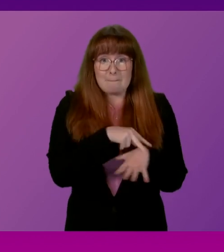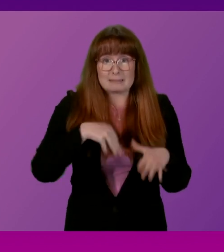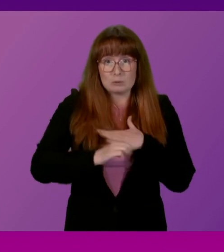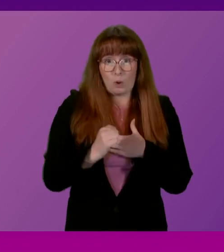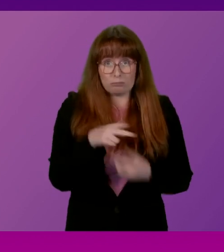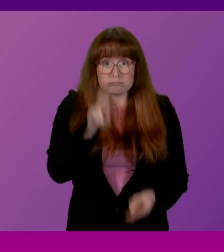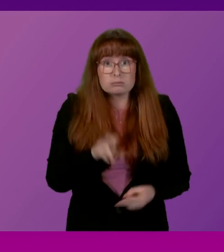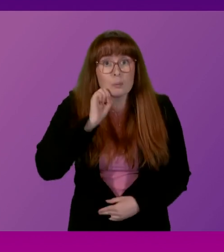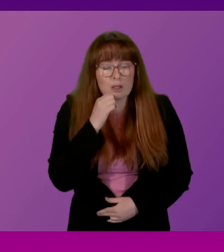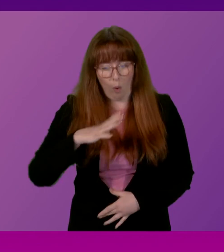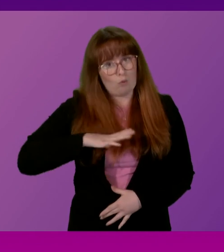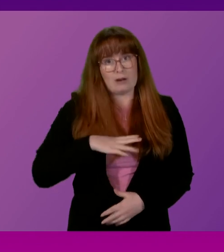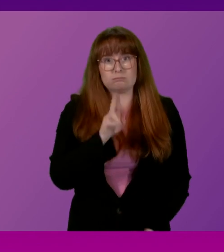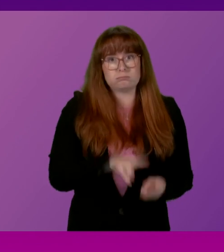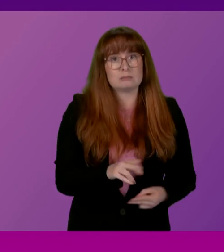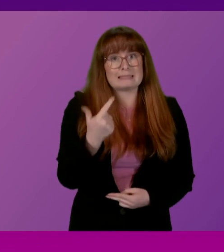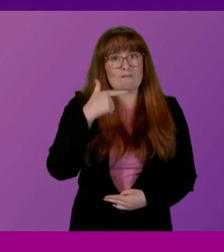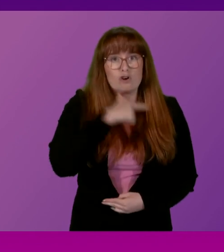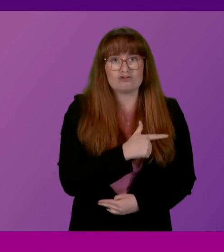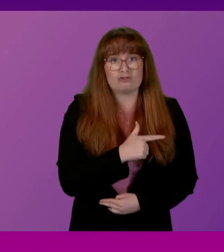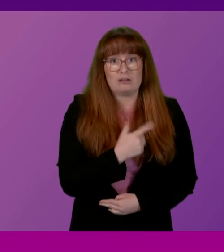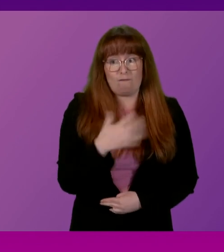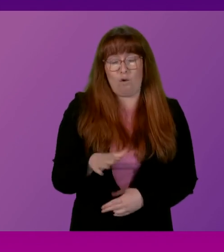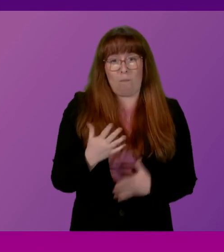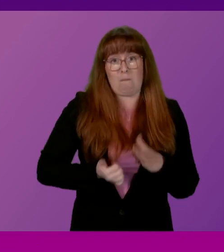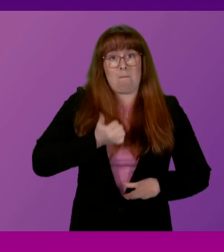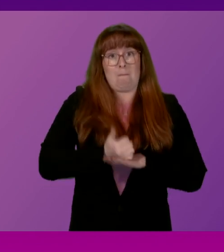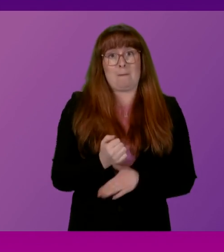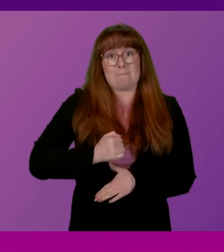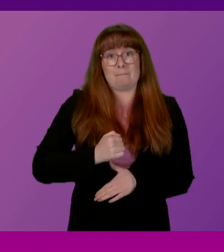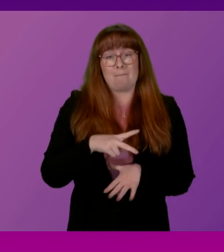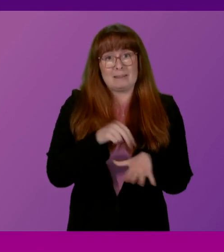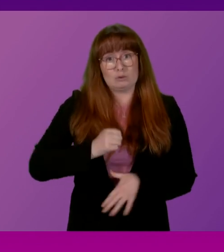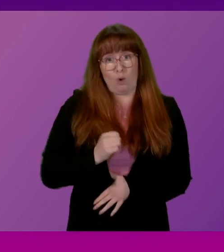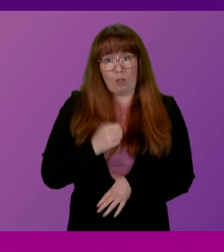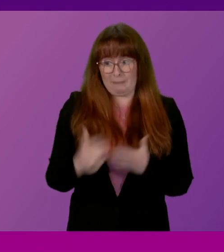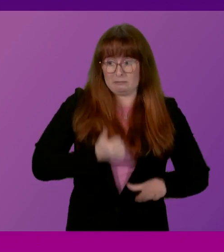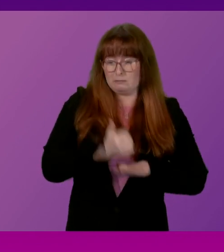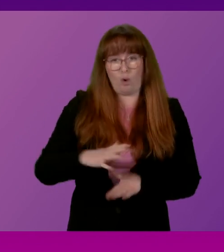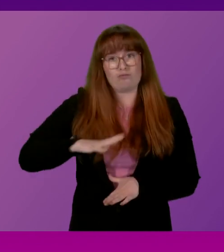They have fallen by 700 since the creation of Police Scotland. He speaks about investing.